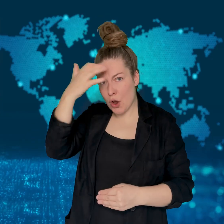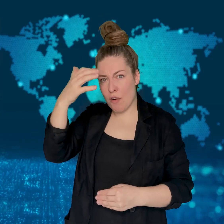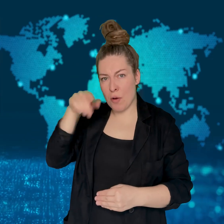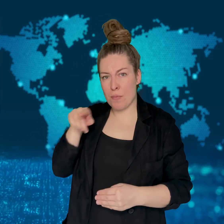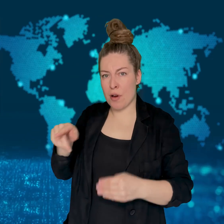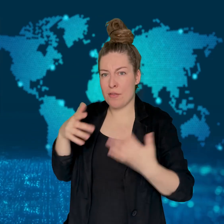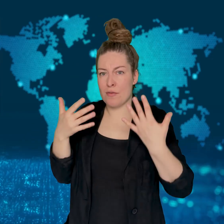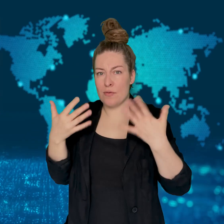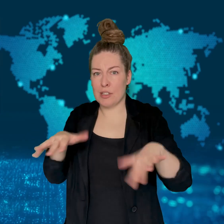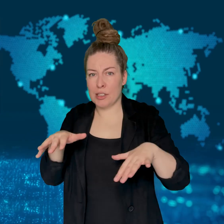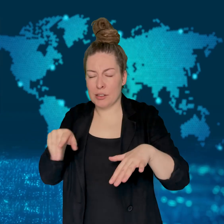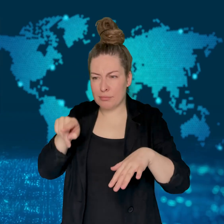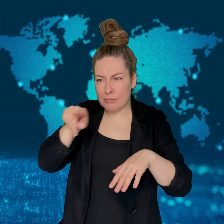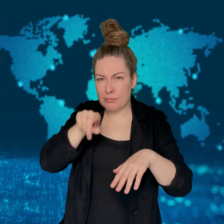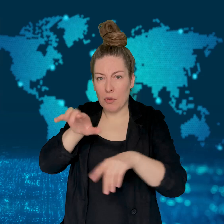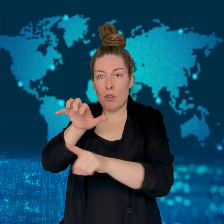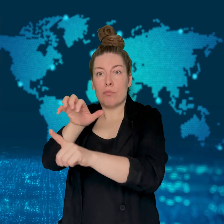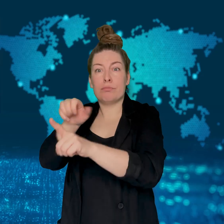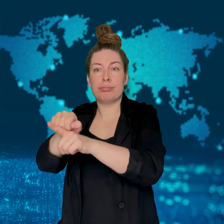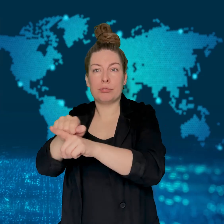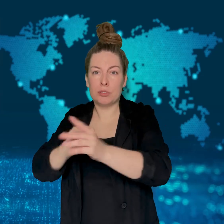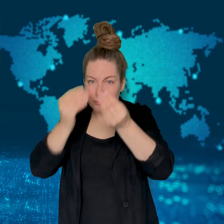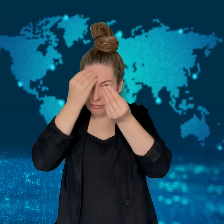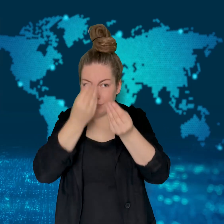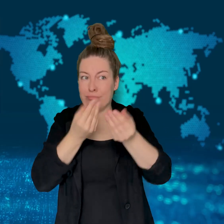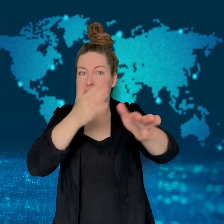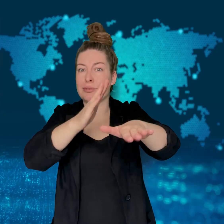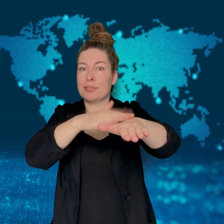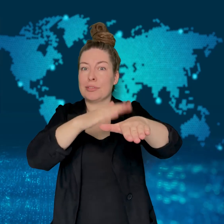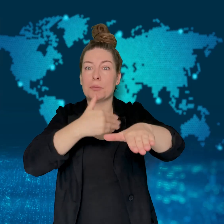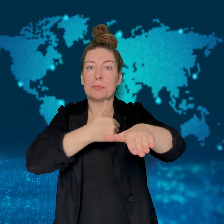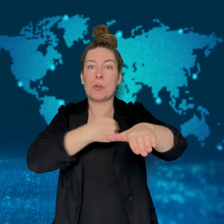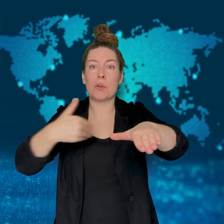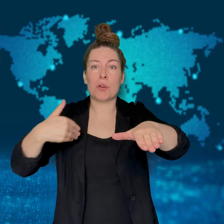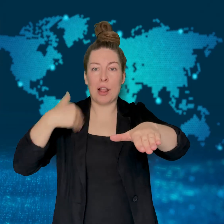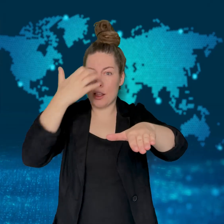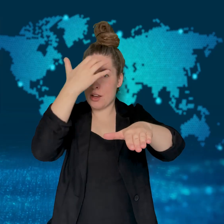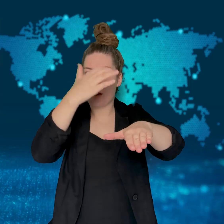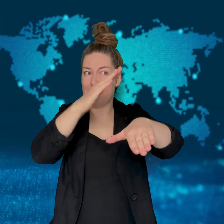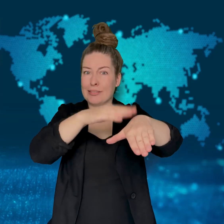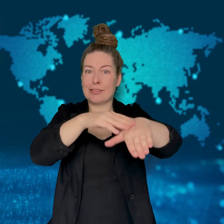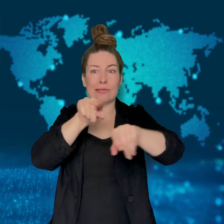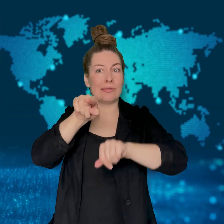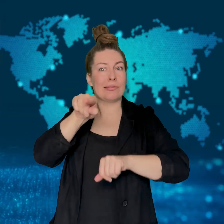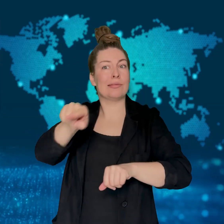If found guilty, he could serve up to 8 years in prison.